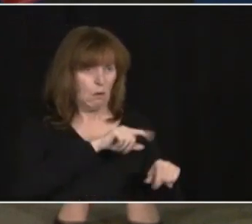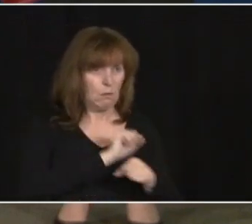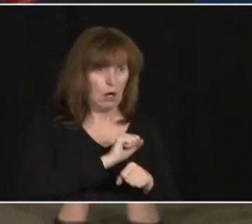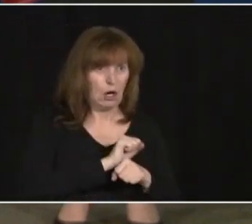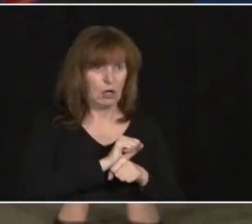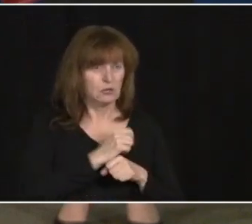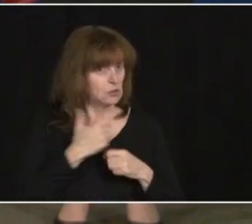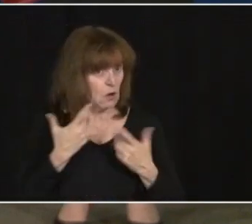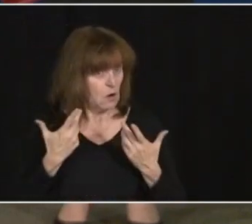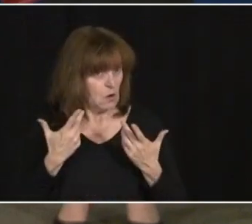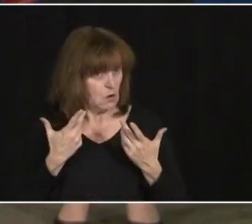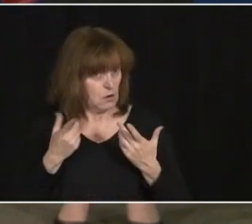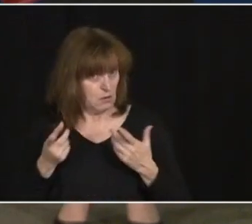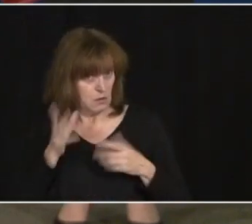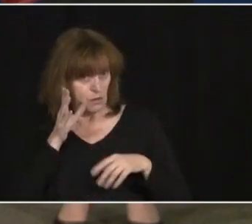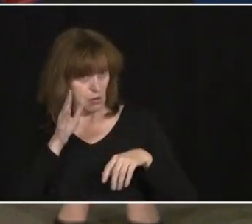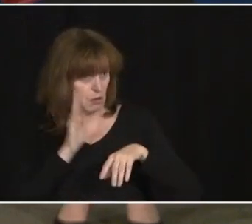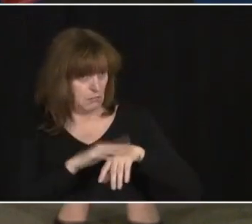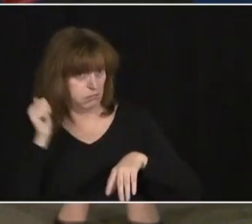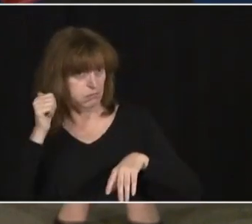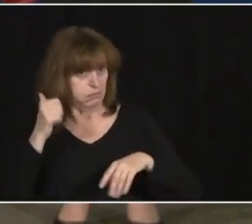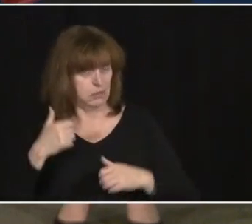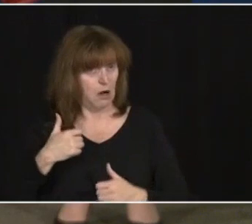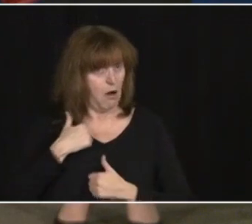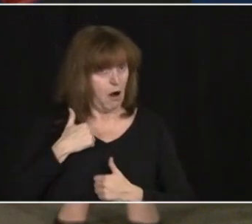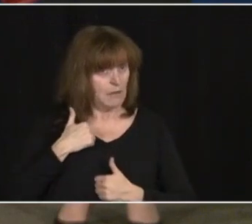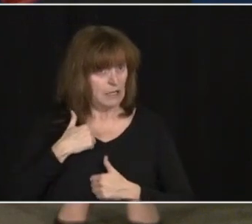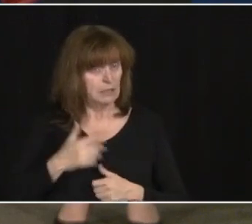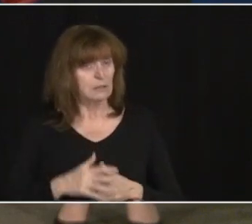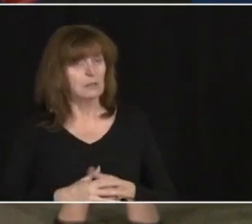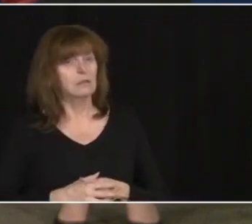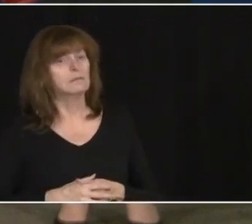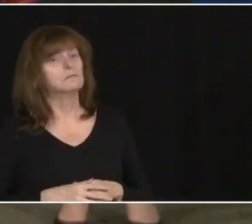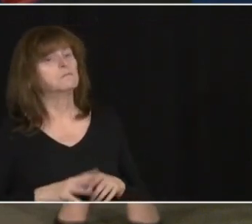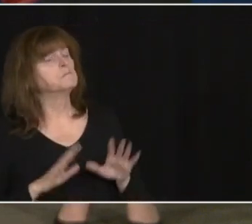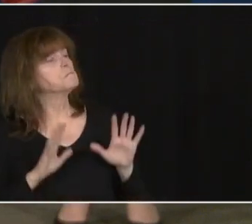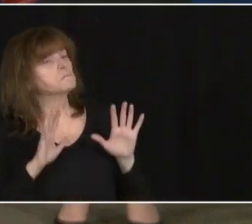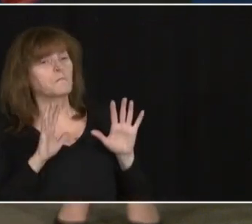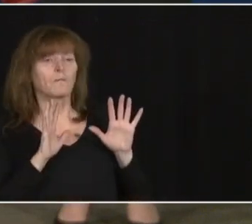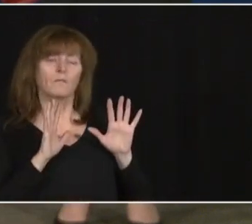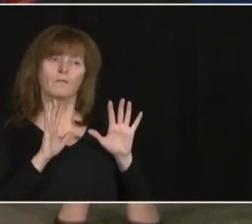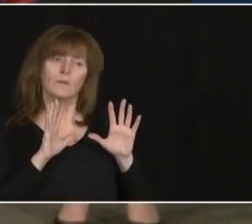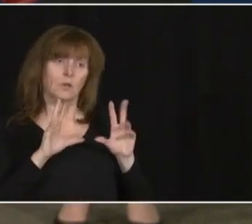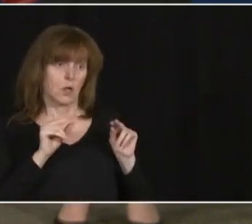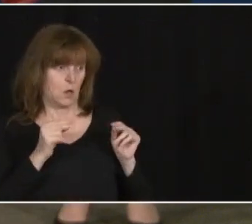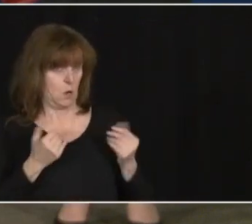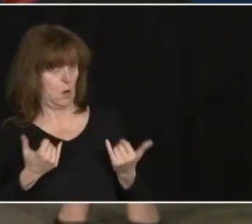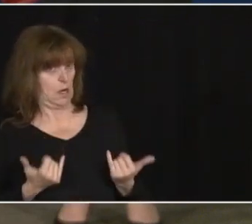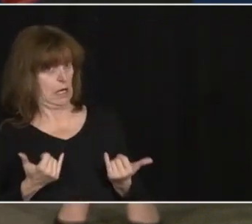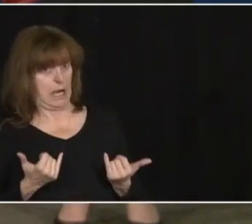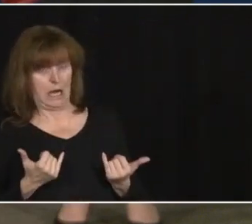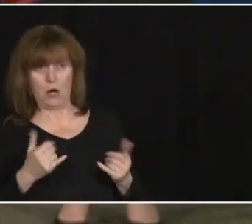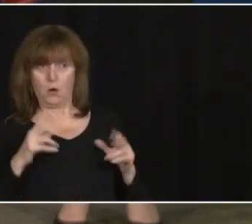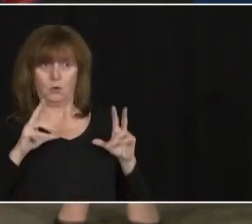will you be calling in the army to help there. Absence as of today, no. Do we have a plan, yes, we do.